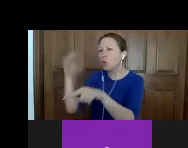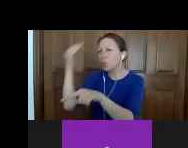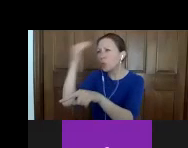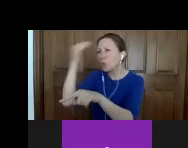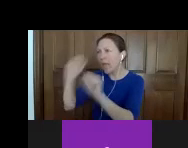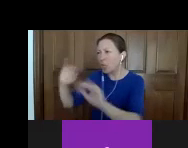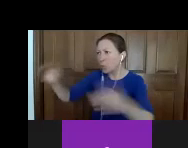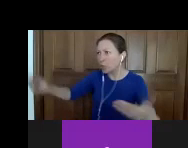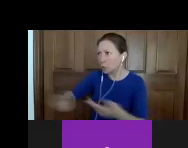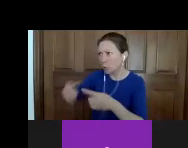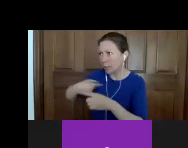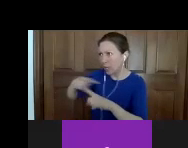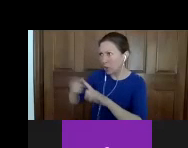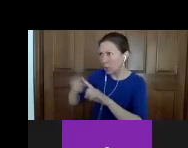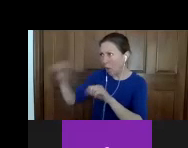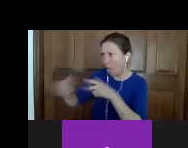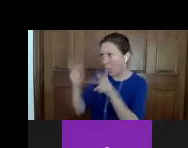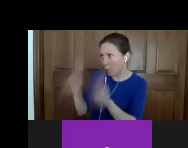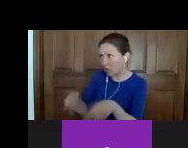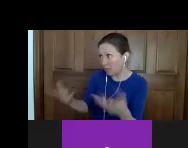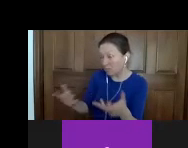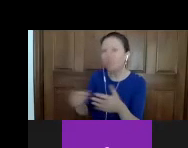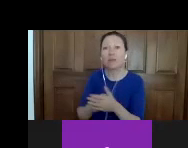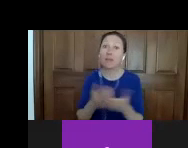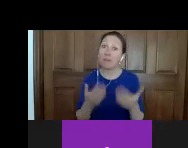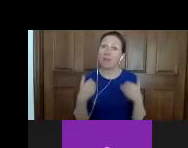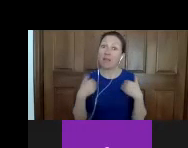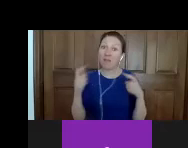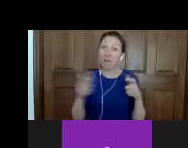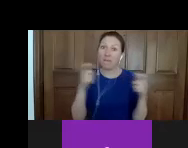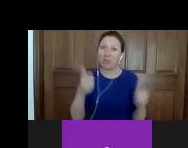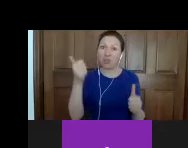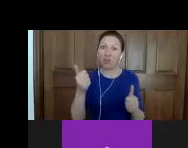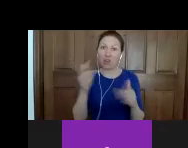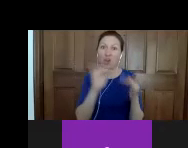It turns out you'll have a much bigger network than you might have realized.